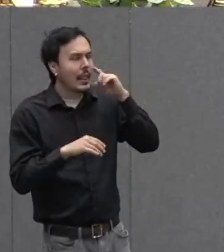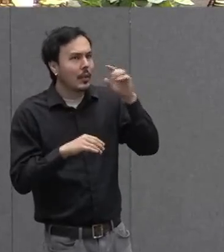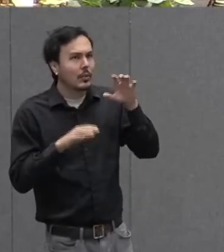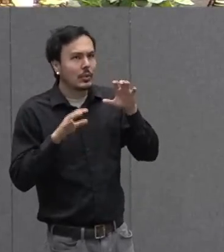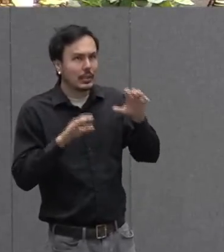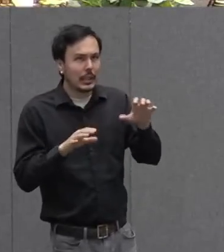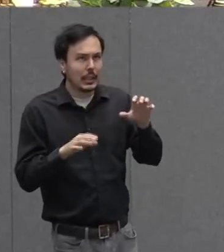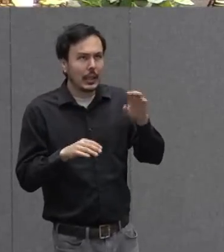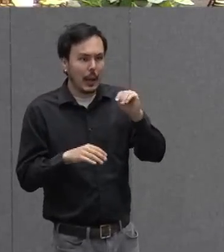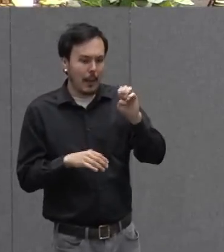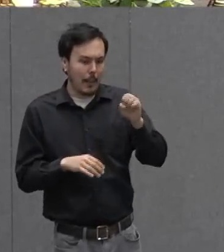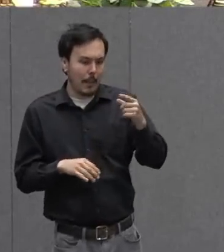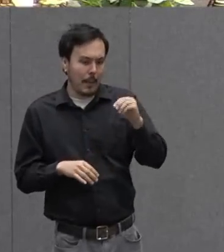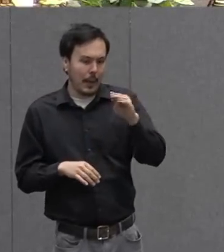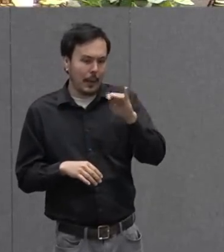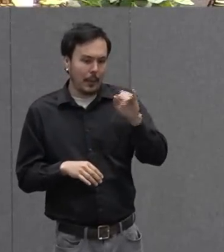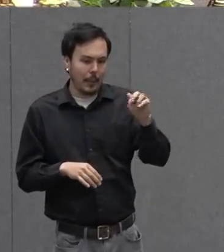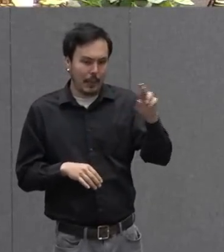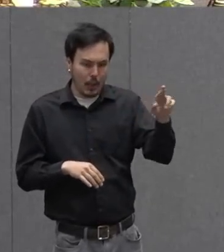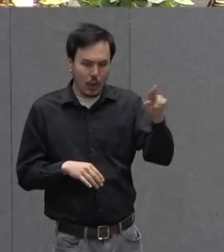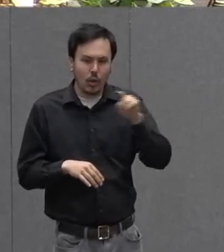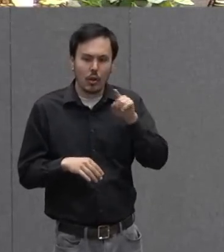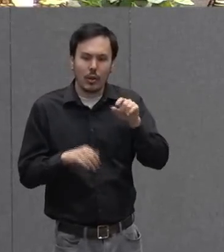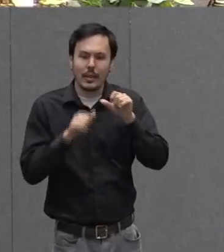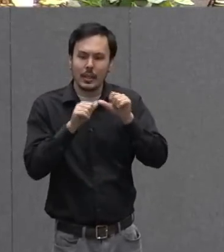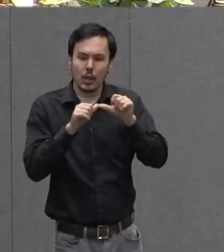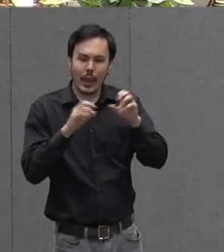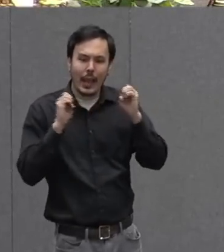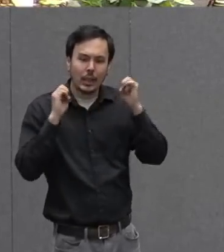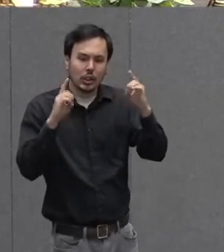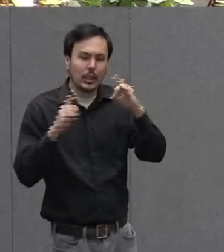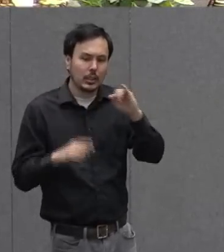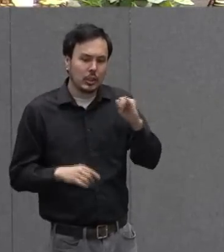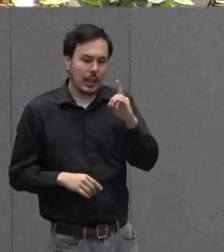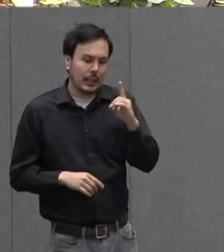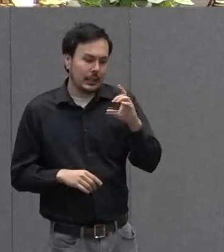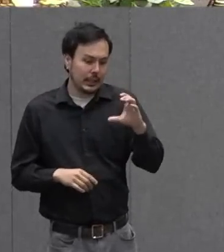the Principal at Continuation JDC and Vision Quest.